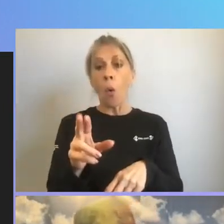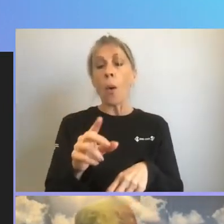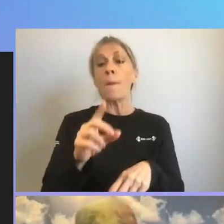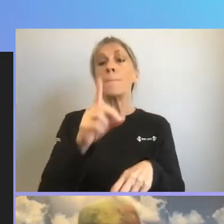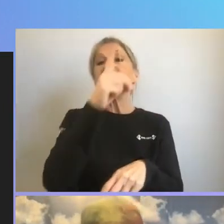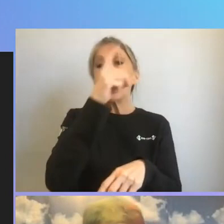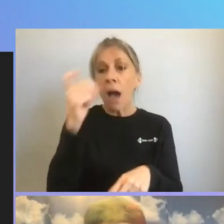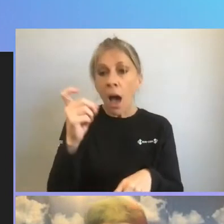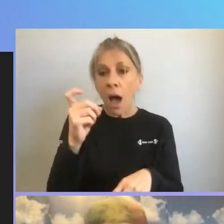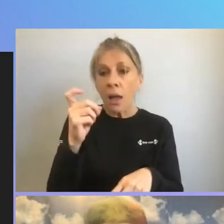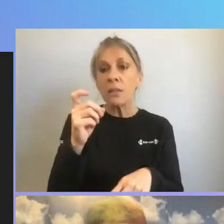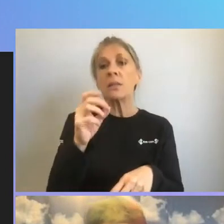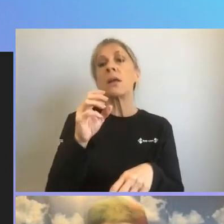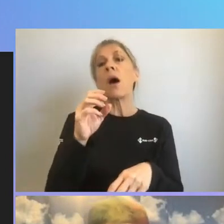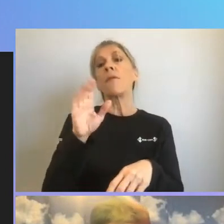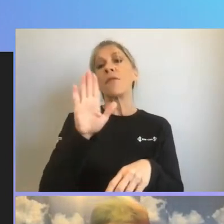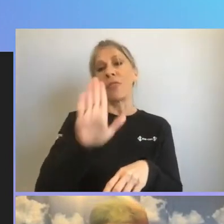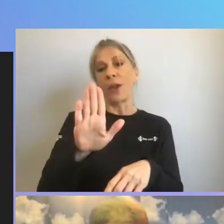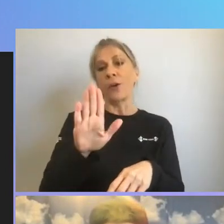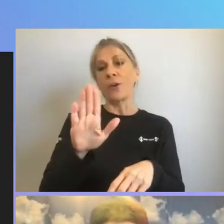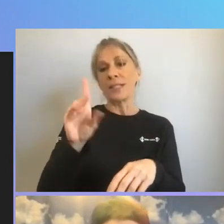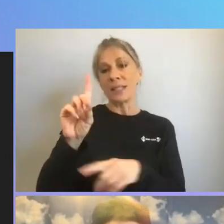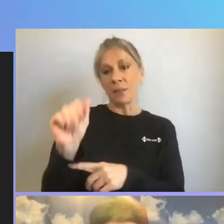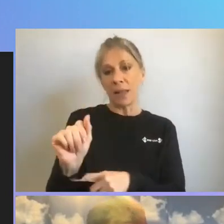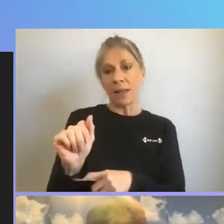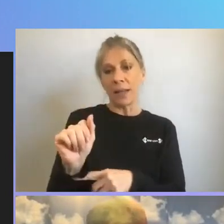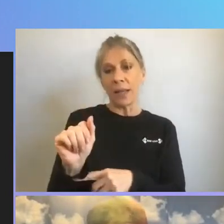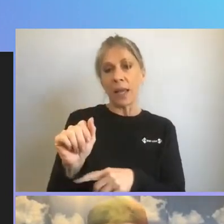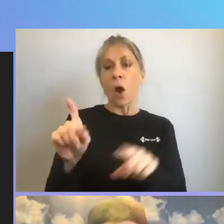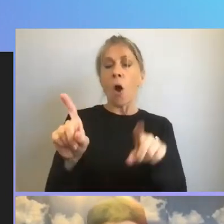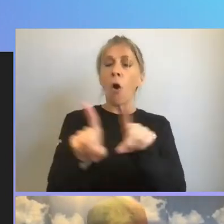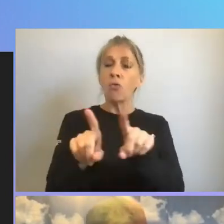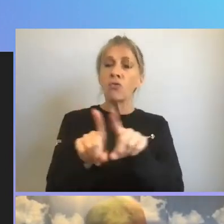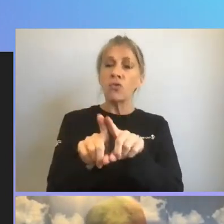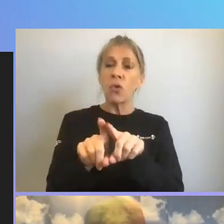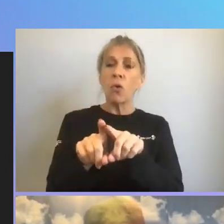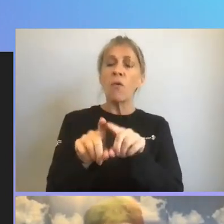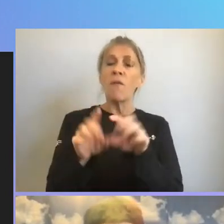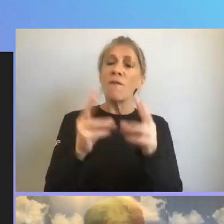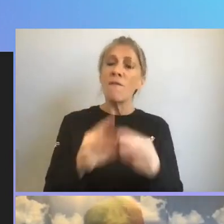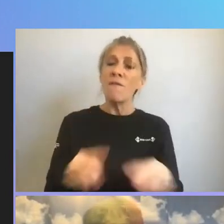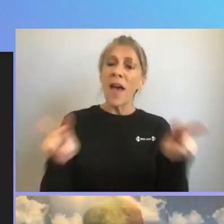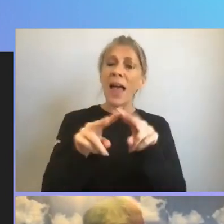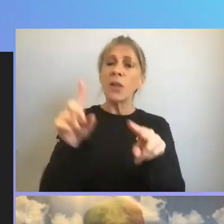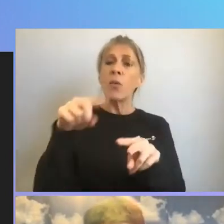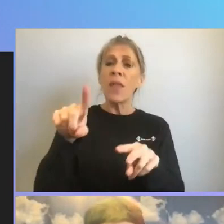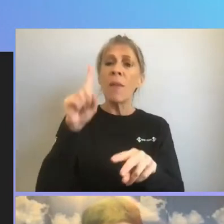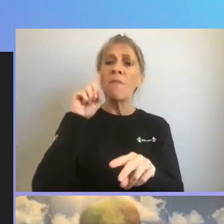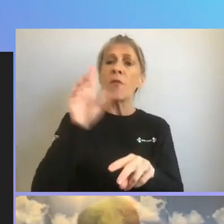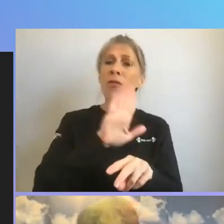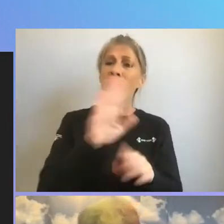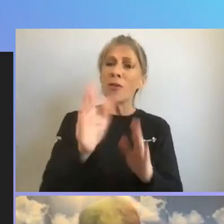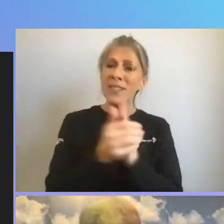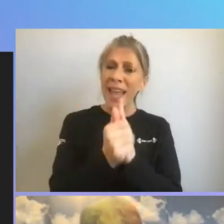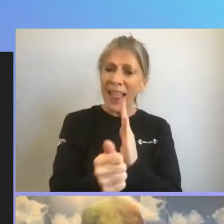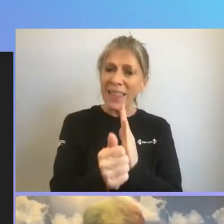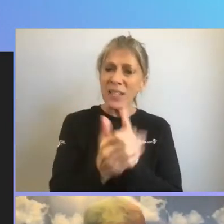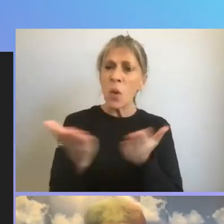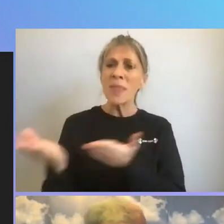of their disability. But that also work on, you know, valuing them for their talents and what